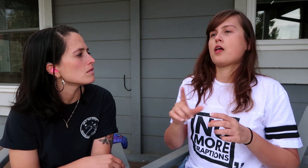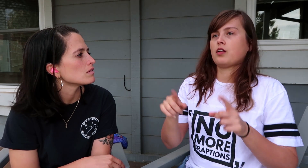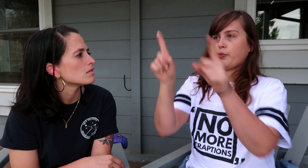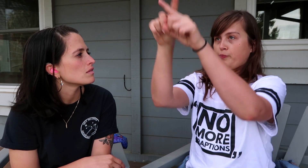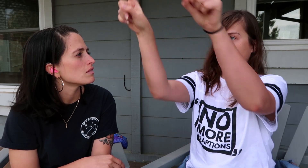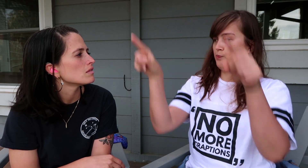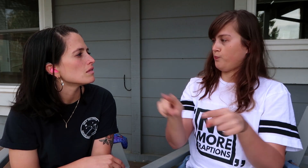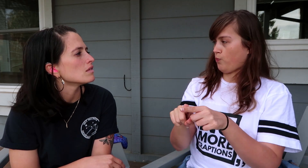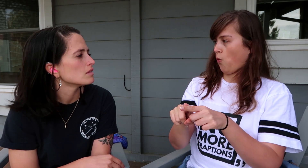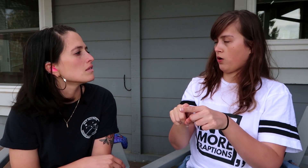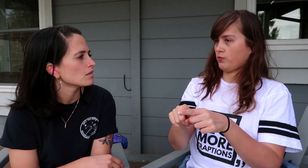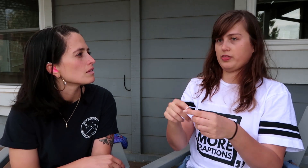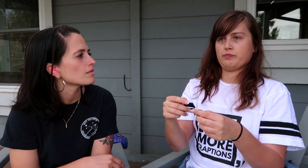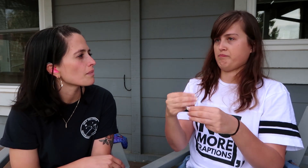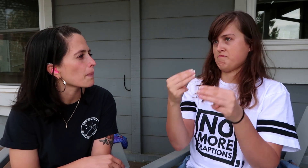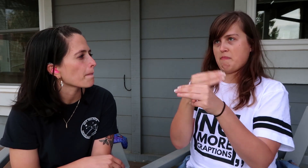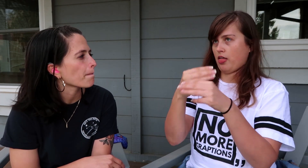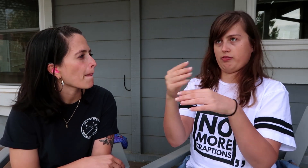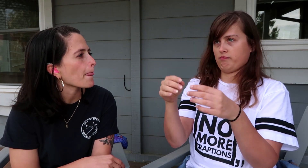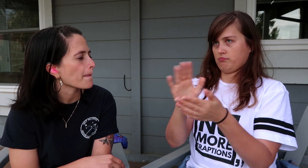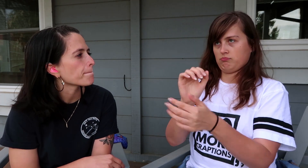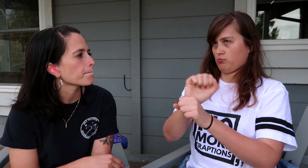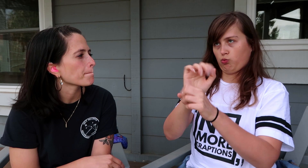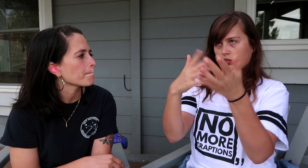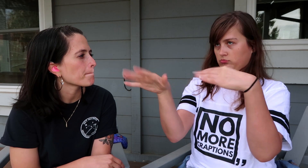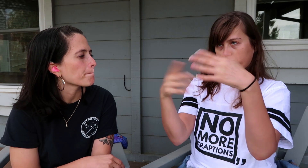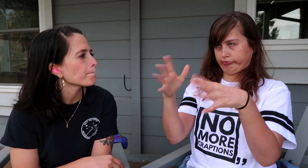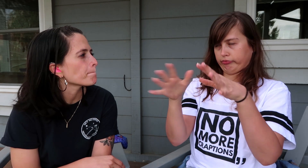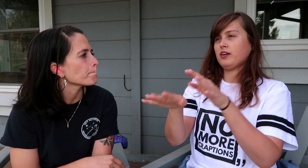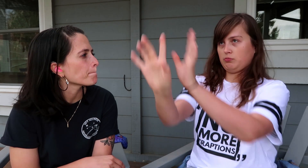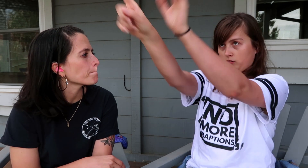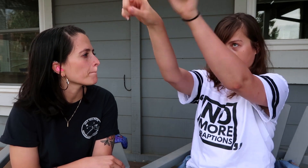and there would be a board with projected math equations on it...